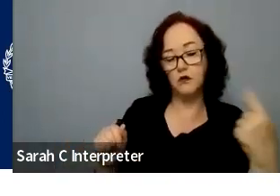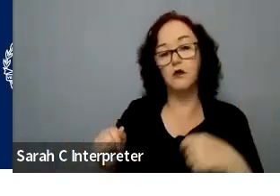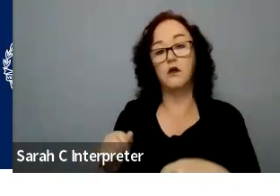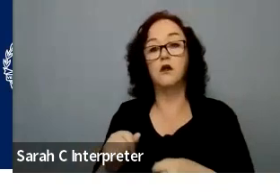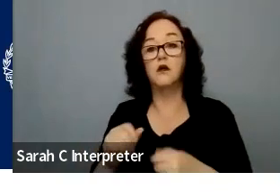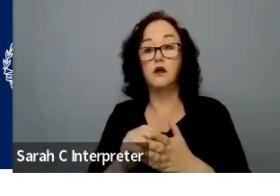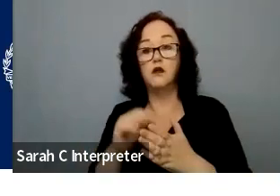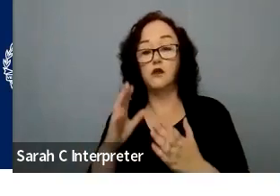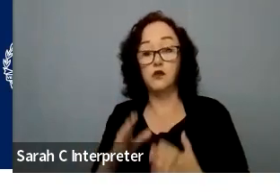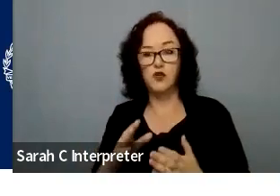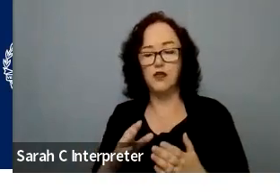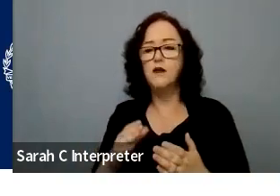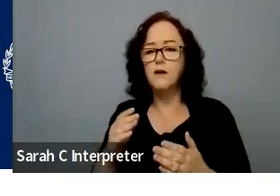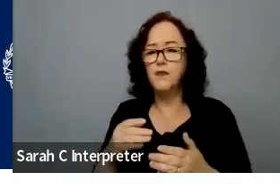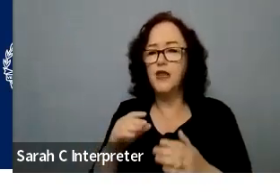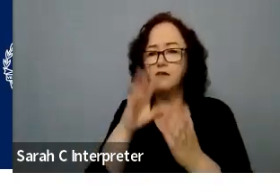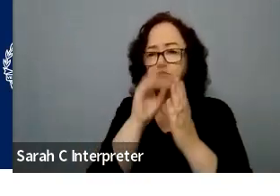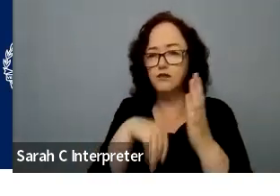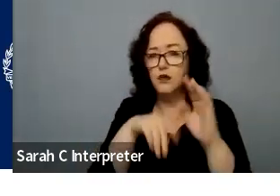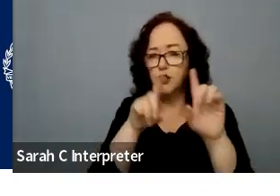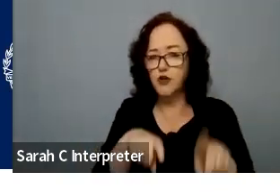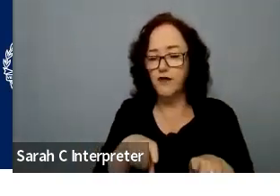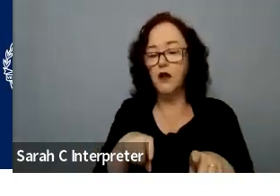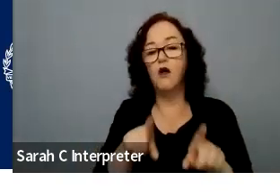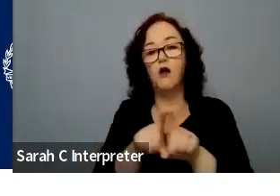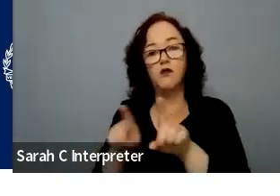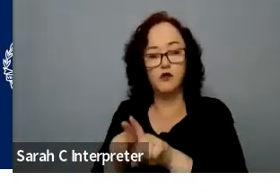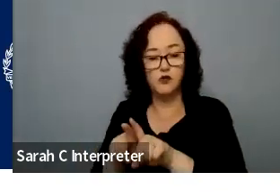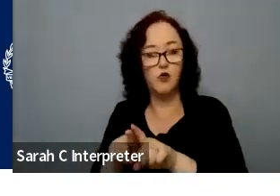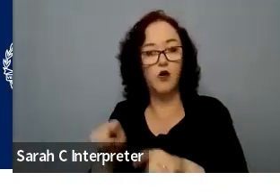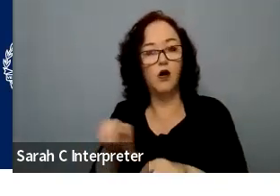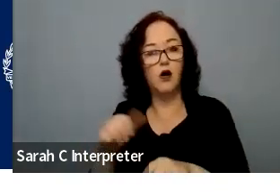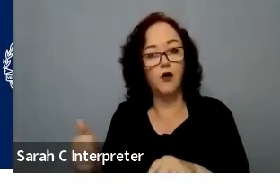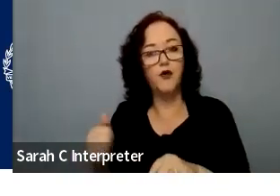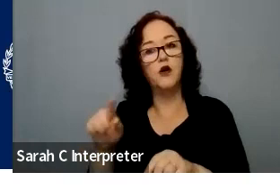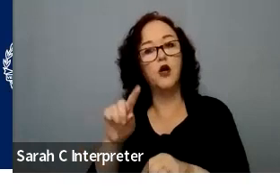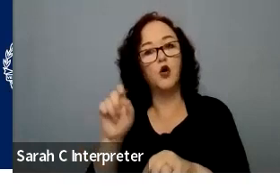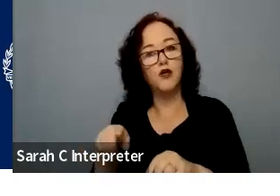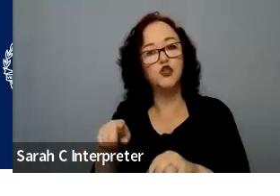surveys that I mentioned before, they completed some open-ended questions and when I asked what